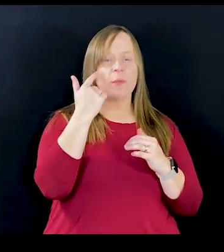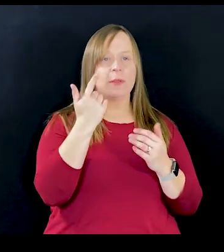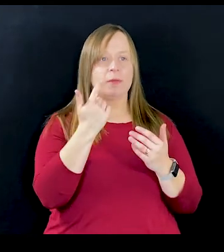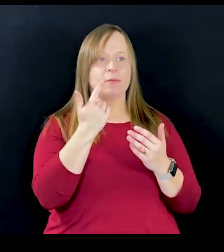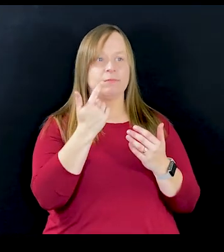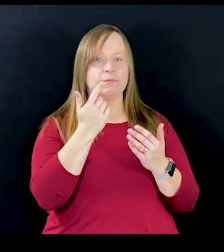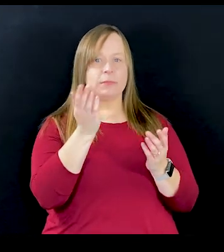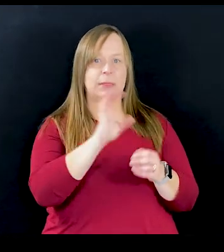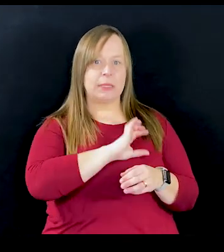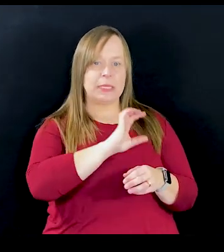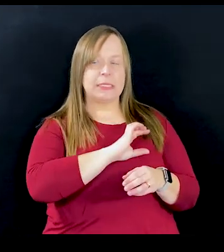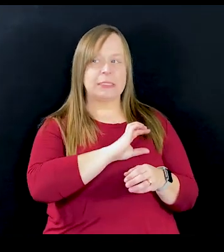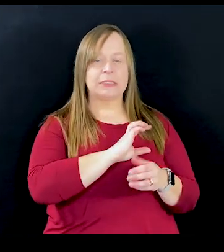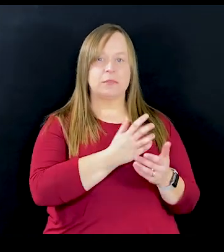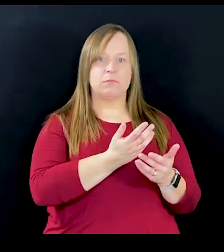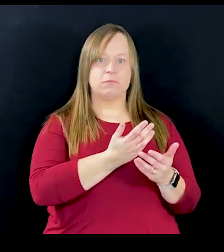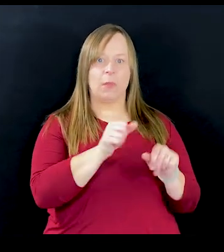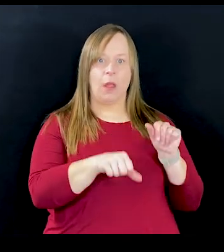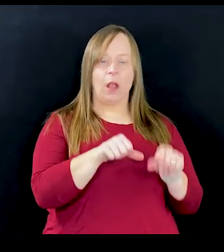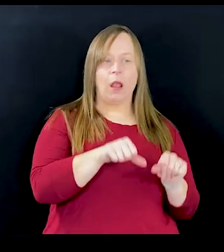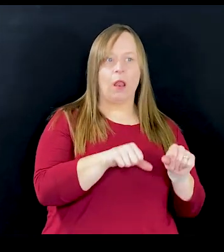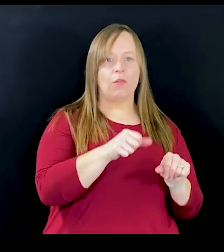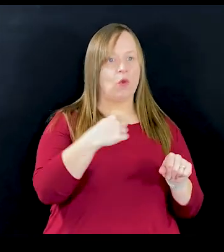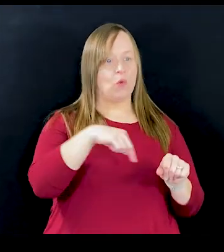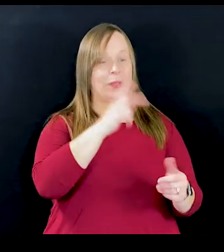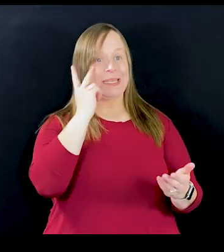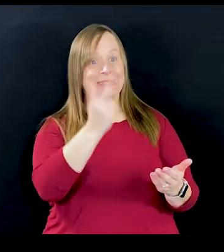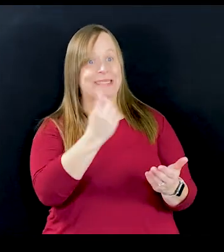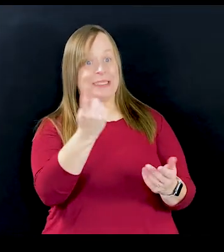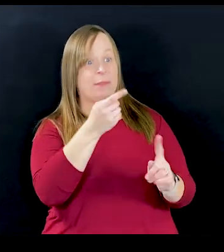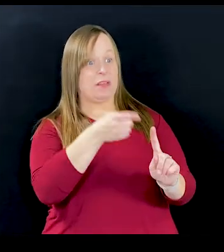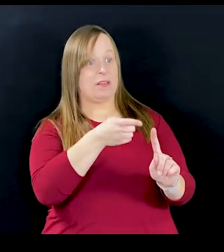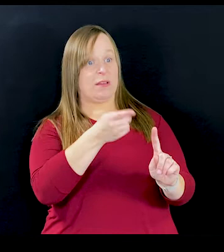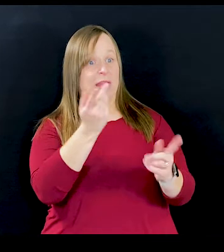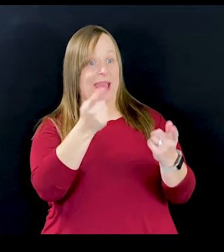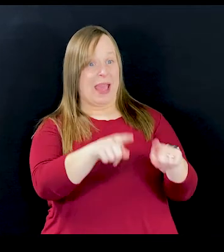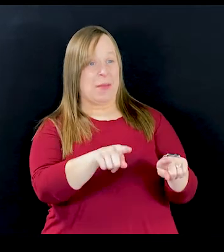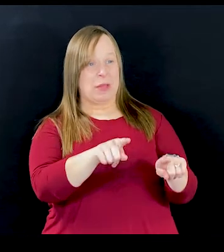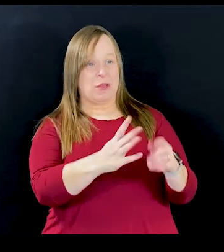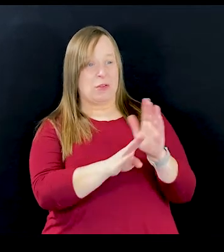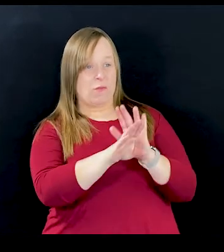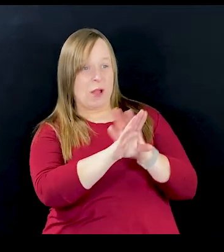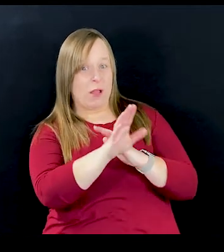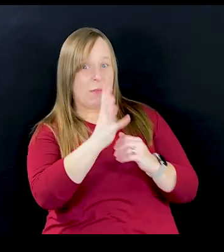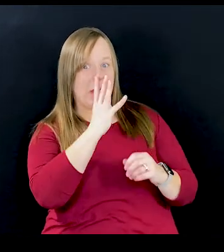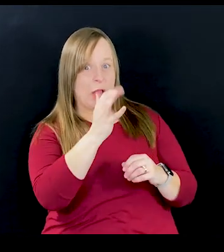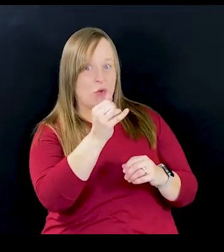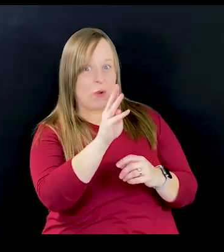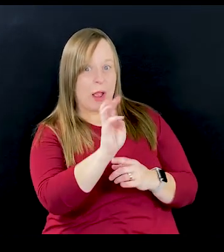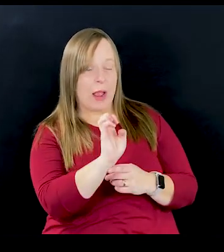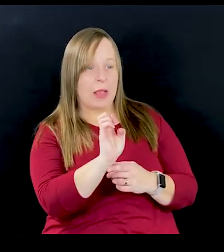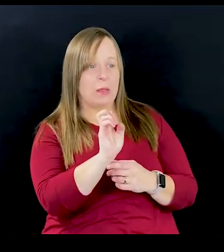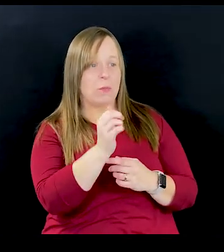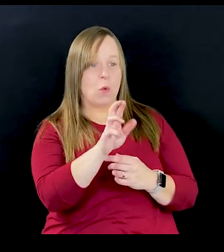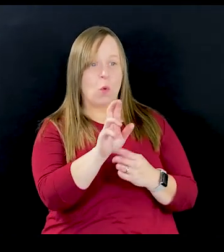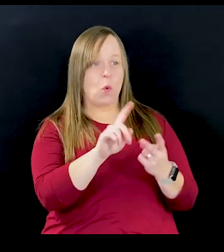and to access the police. And so that if we see something happening, that looks like it could develop into a hate crime or even just